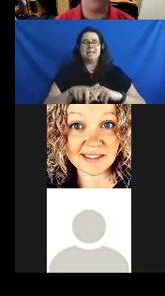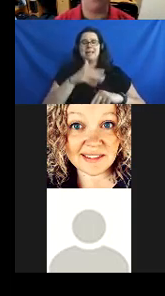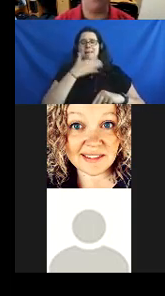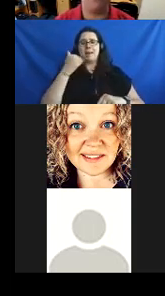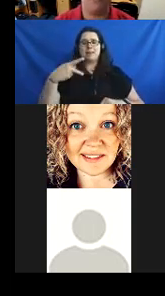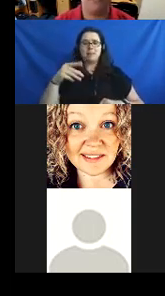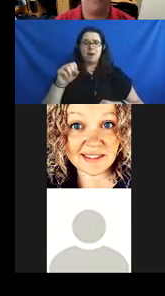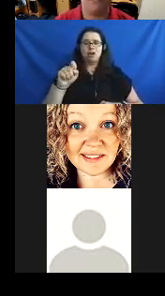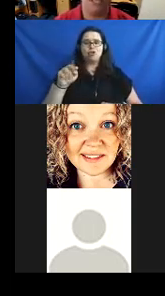USE THE DEVICES.